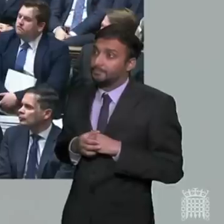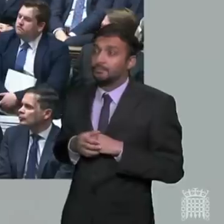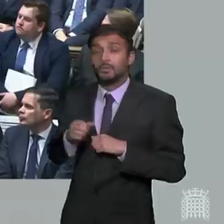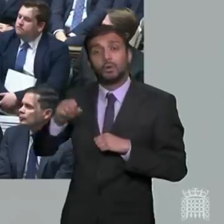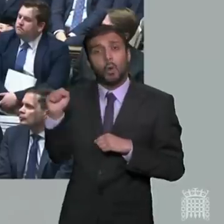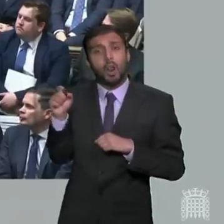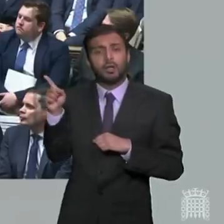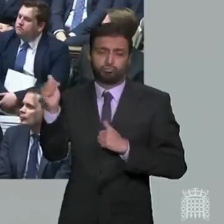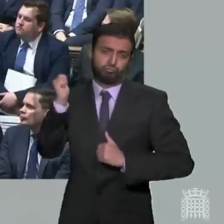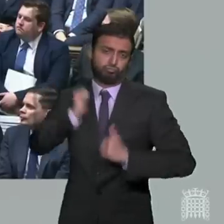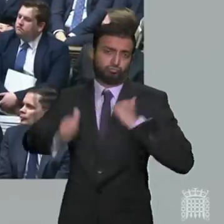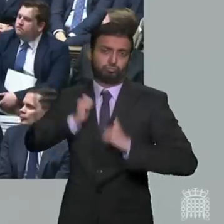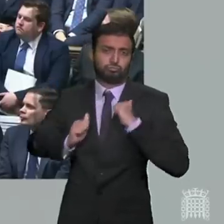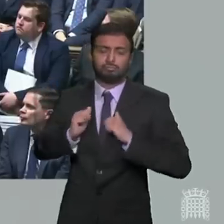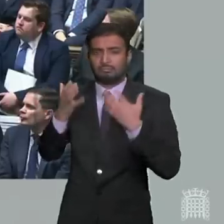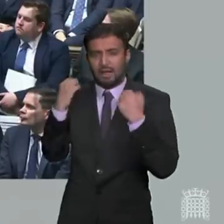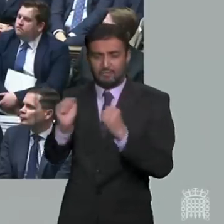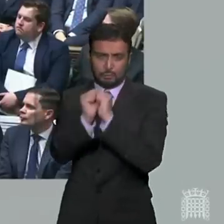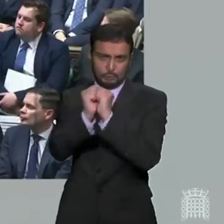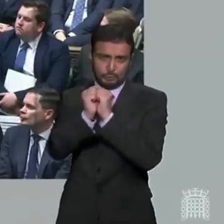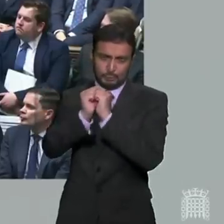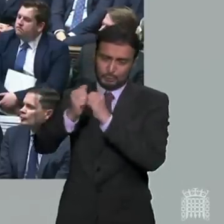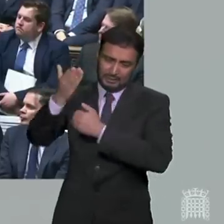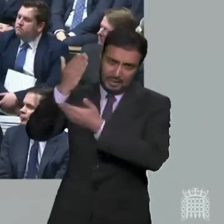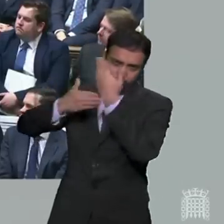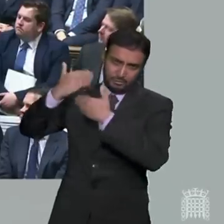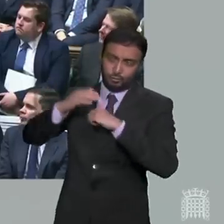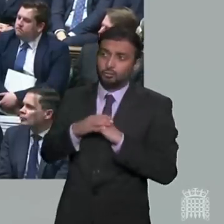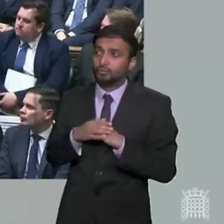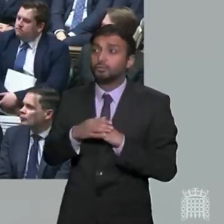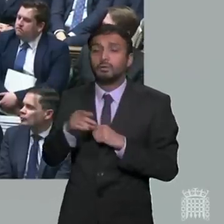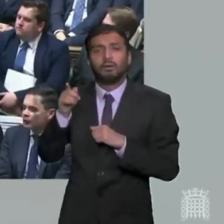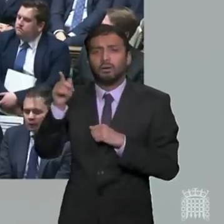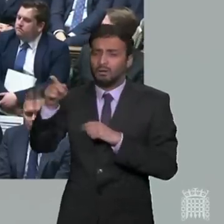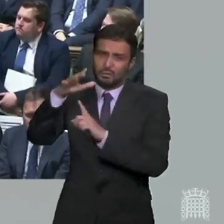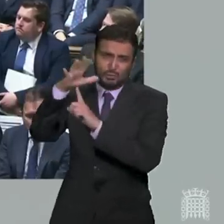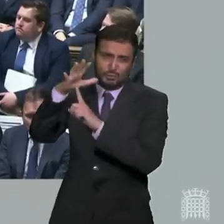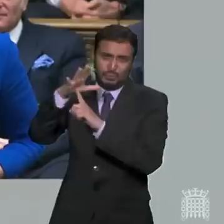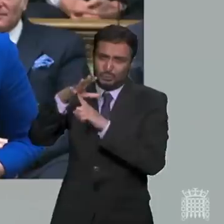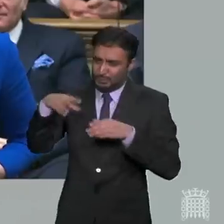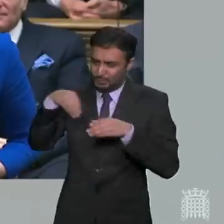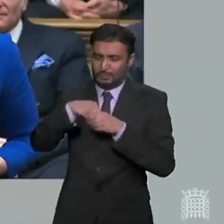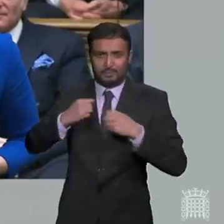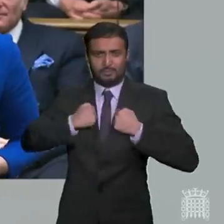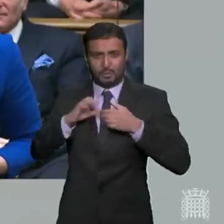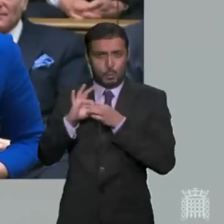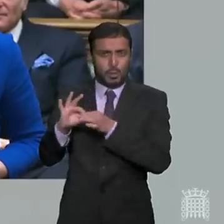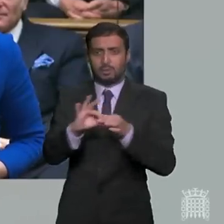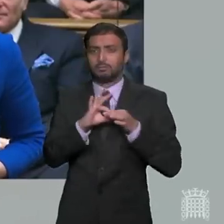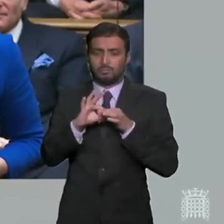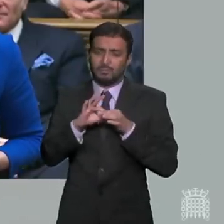It is a valued member of our family of nations—a Union of people bound through the generations